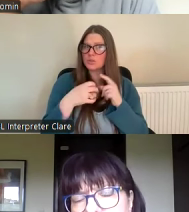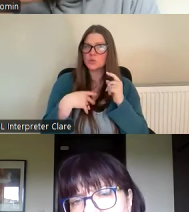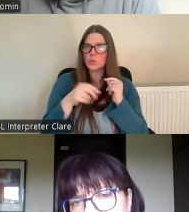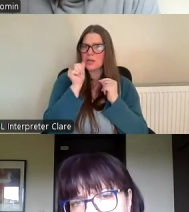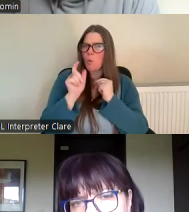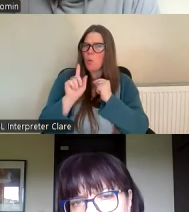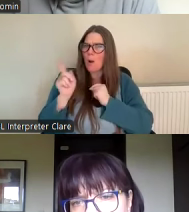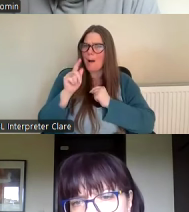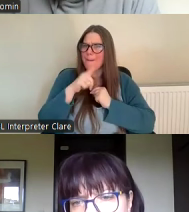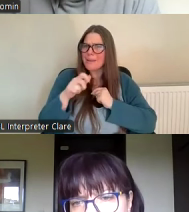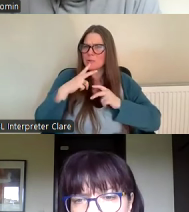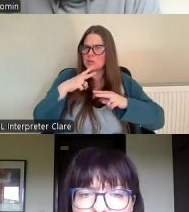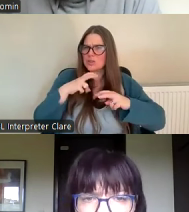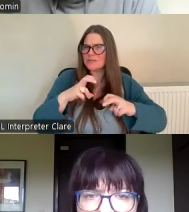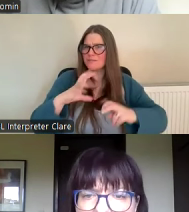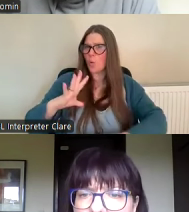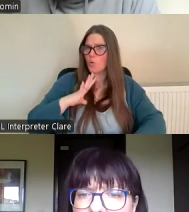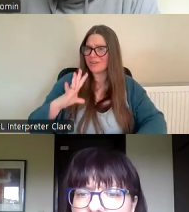When you're doing the keyword research,